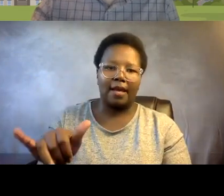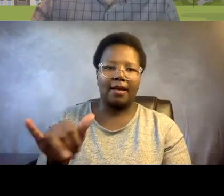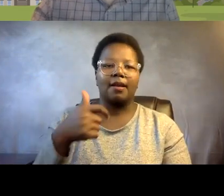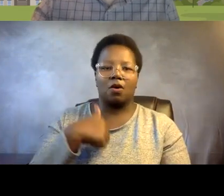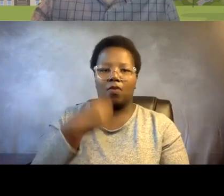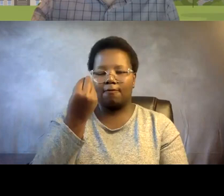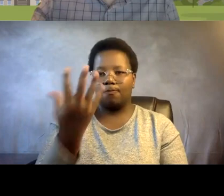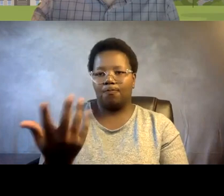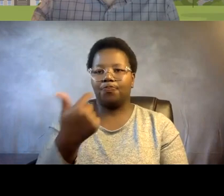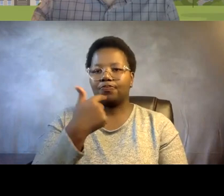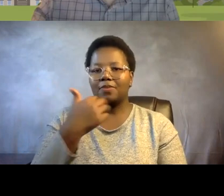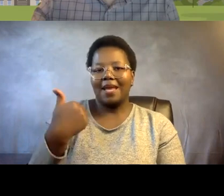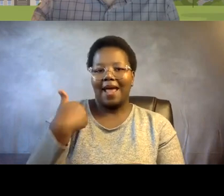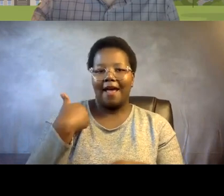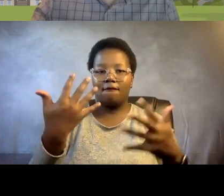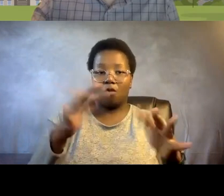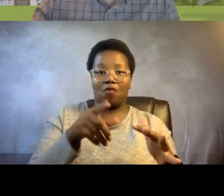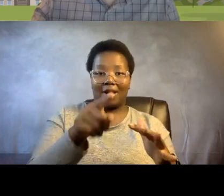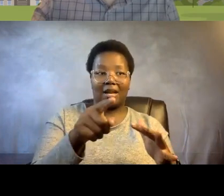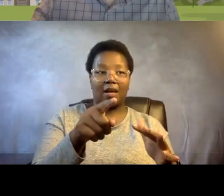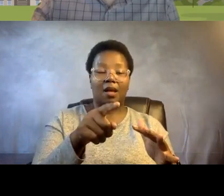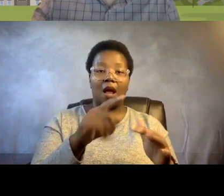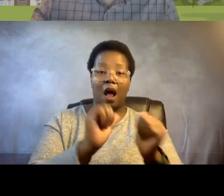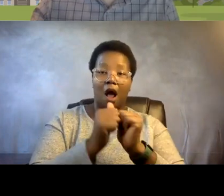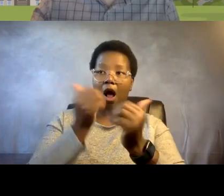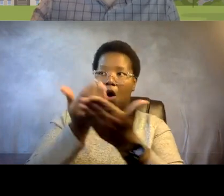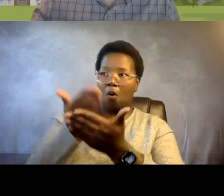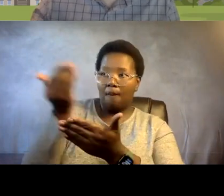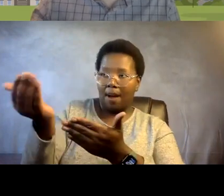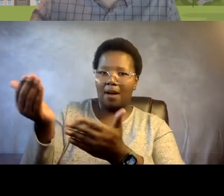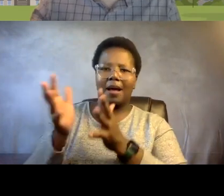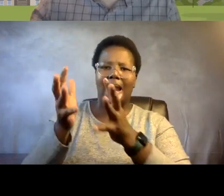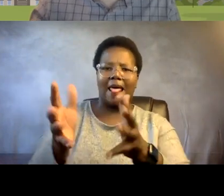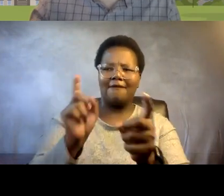default settings in your screen reader. Don't do too much customization. Screen reader users tend,